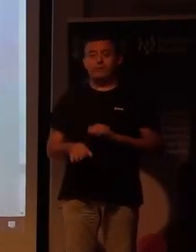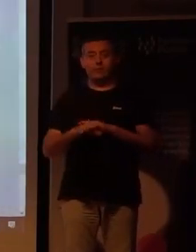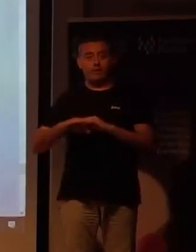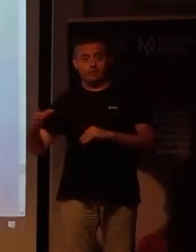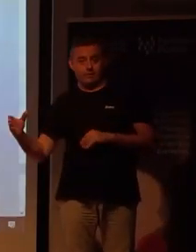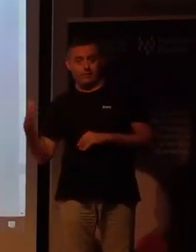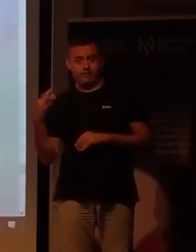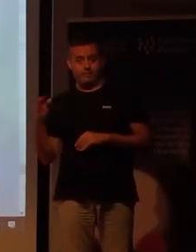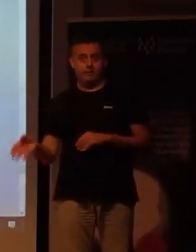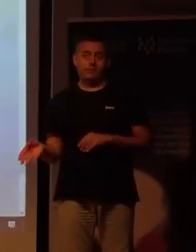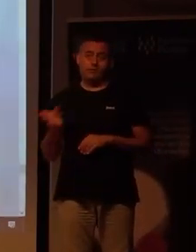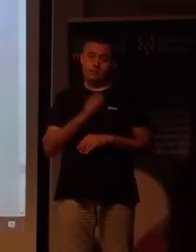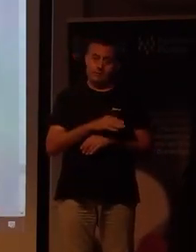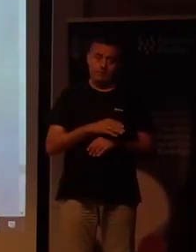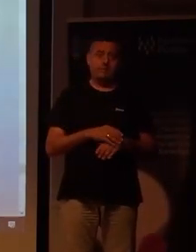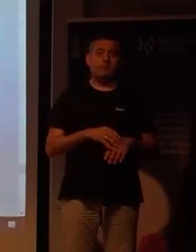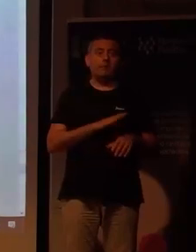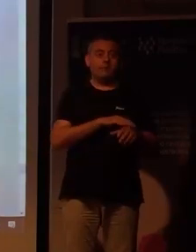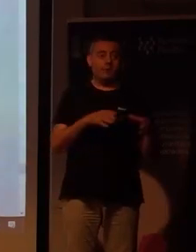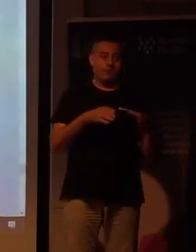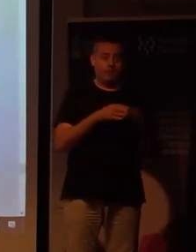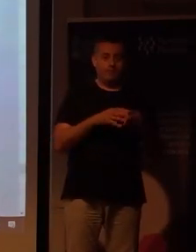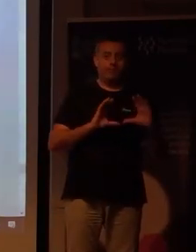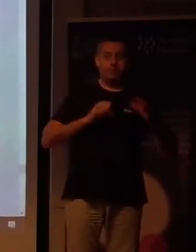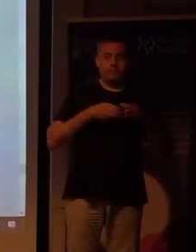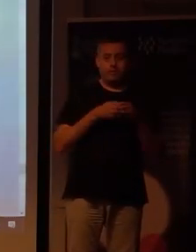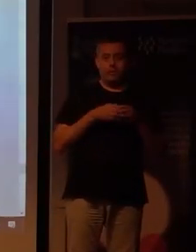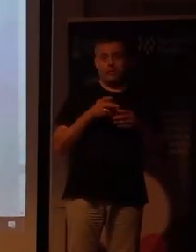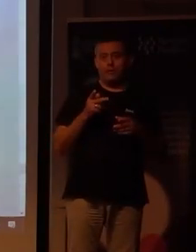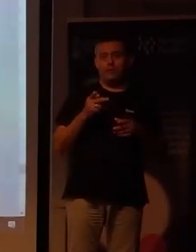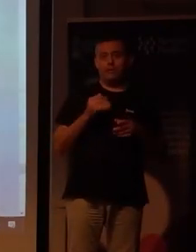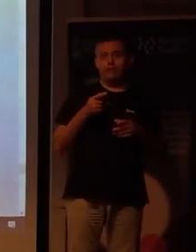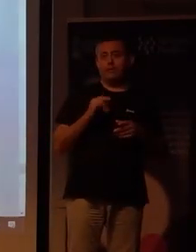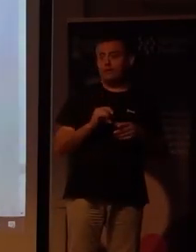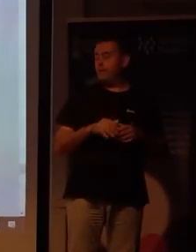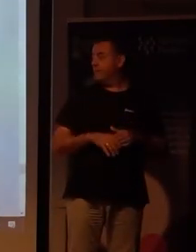on the left, the petty criminal patrol. I have been strongly discouraged